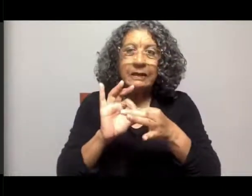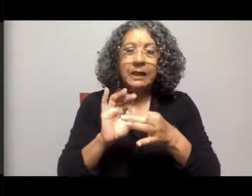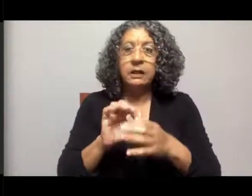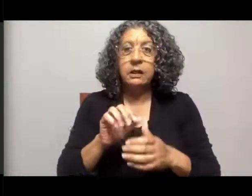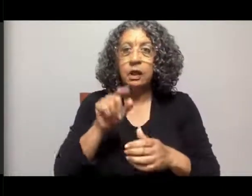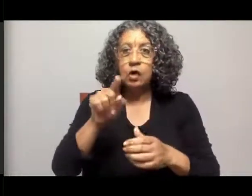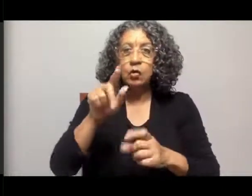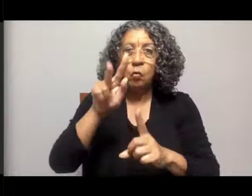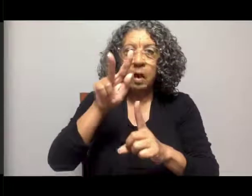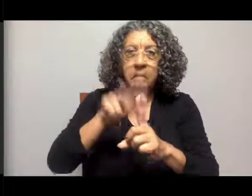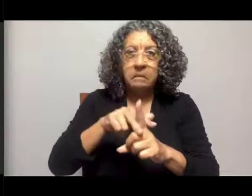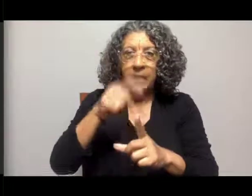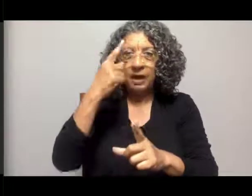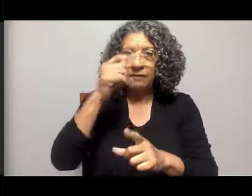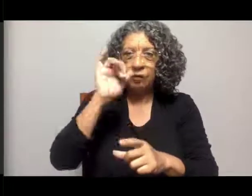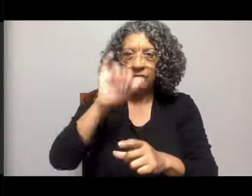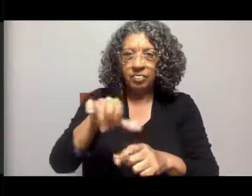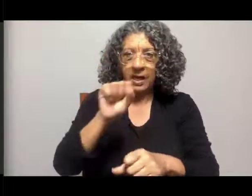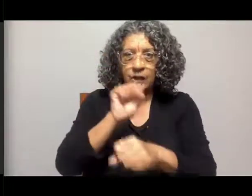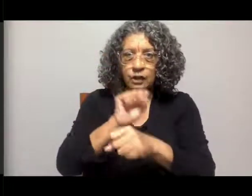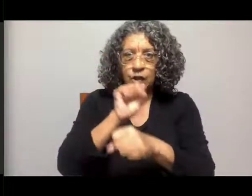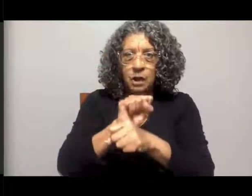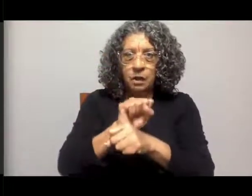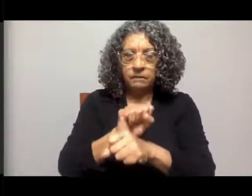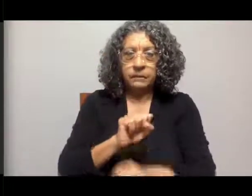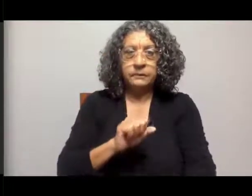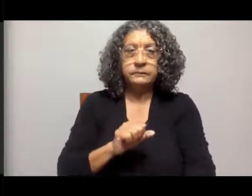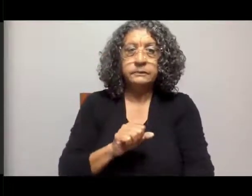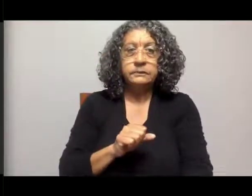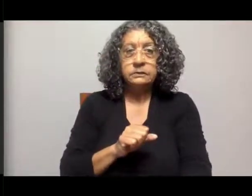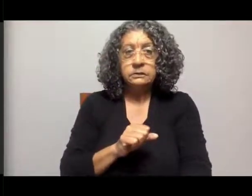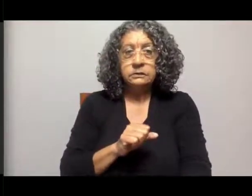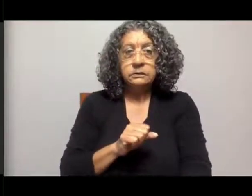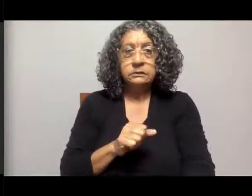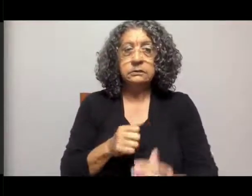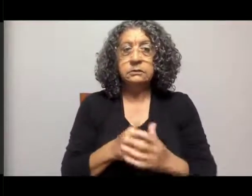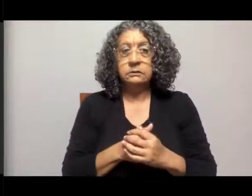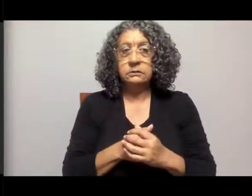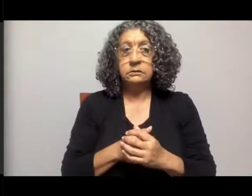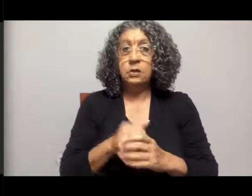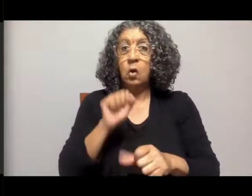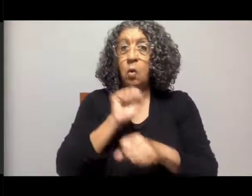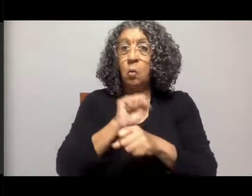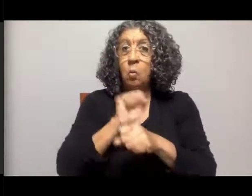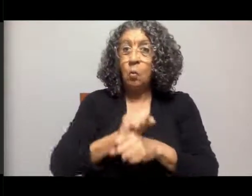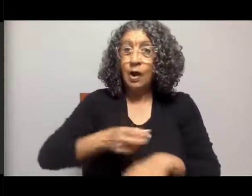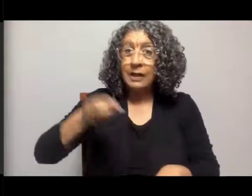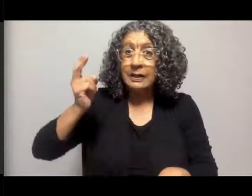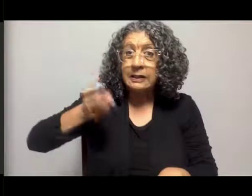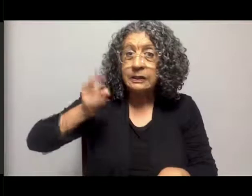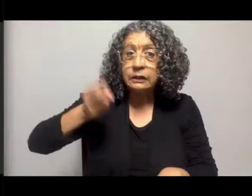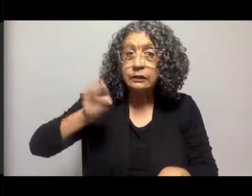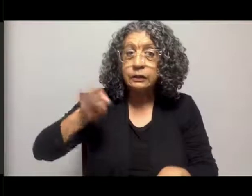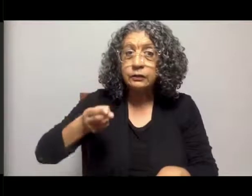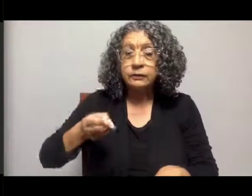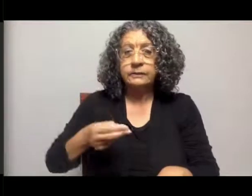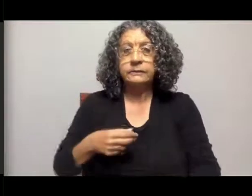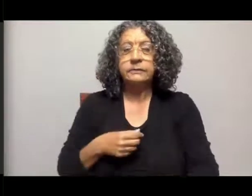any skills relevant to the job you applied for, your work history,